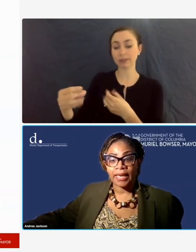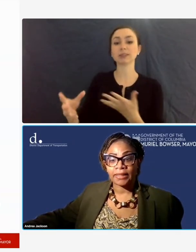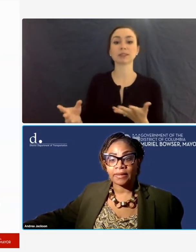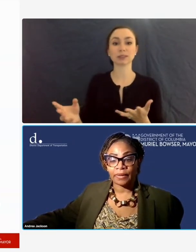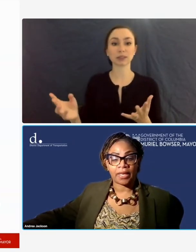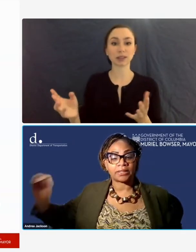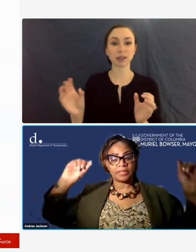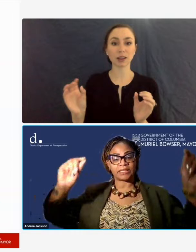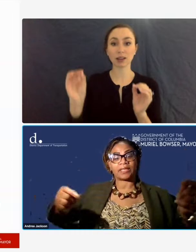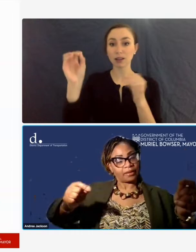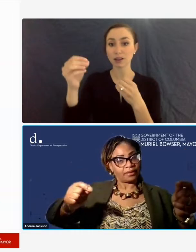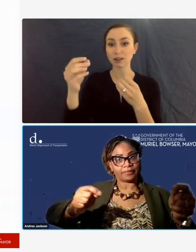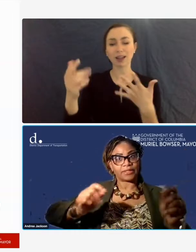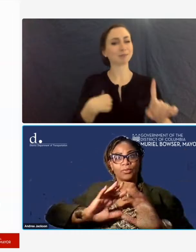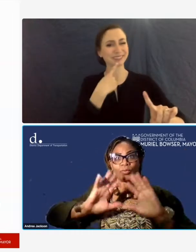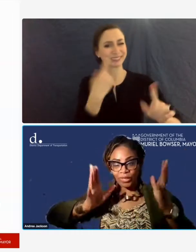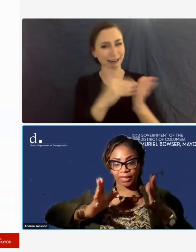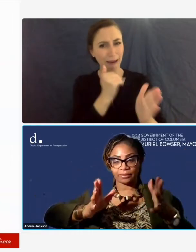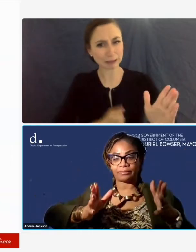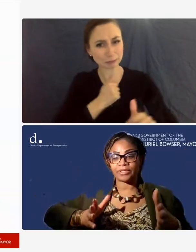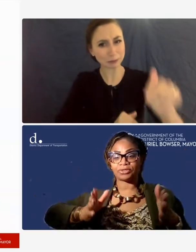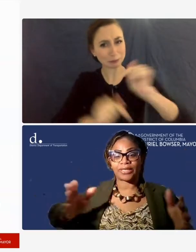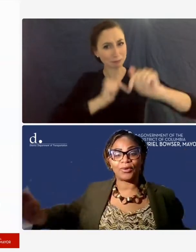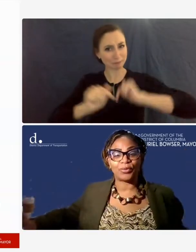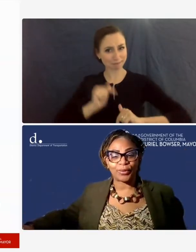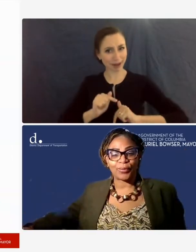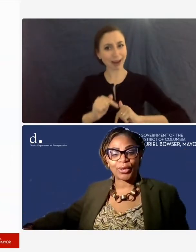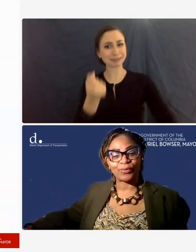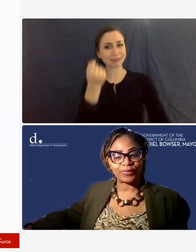clients let me say that again so we can understand who we're working with today